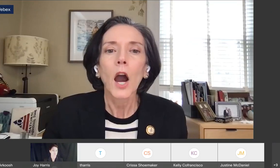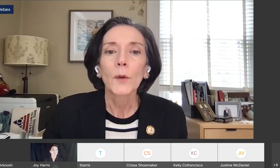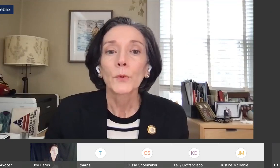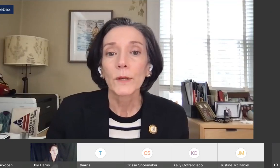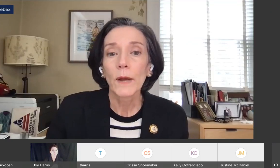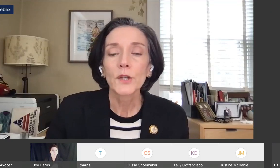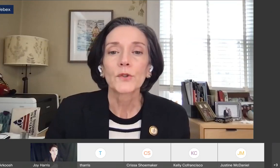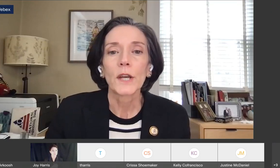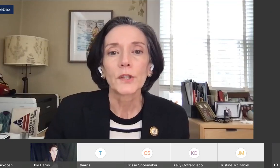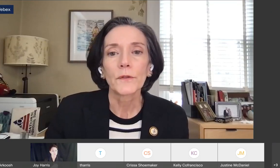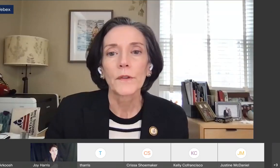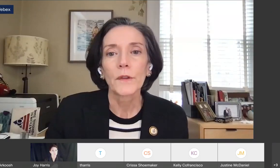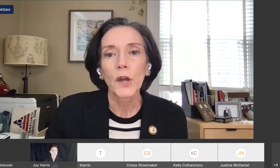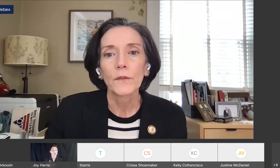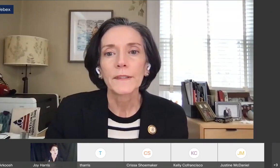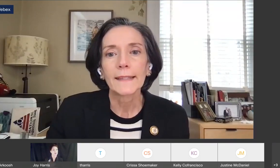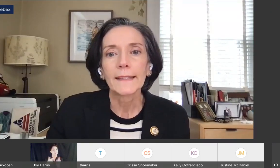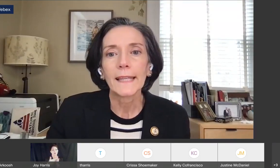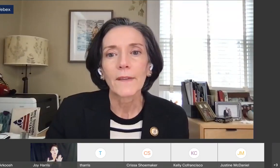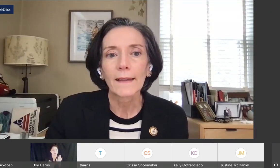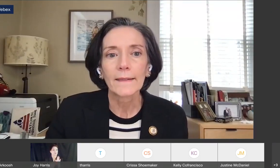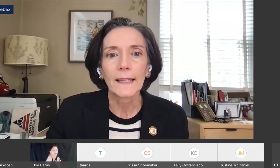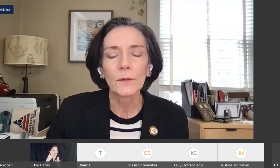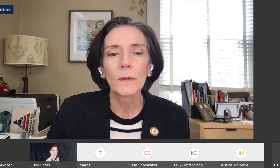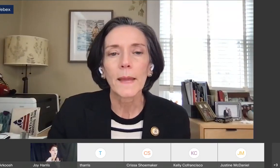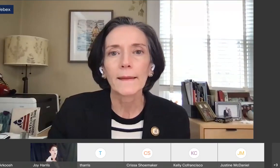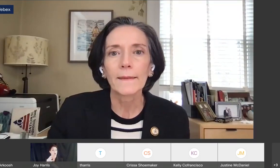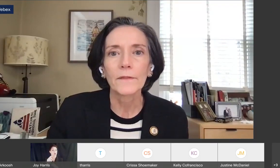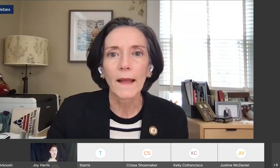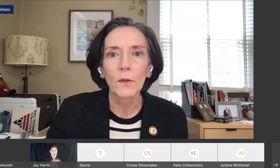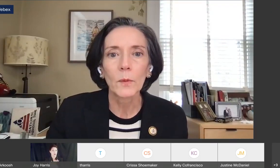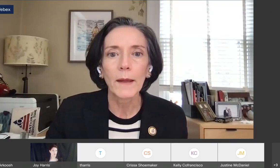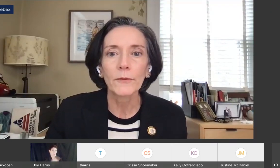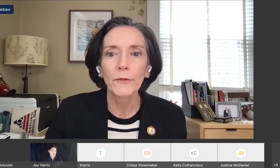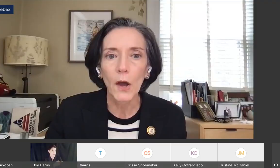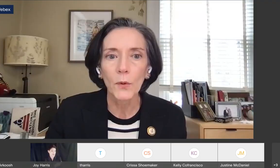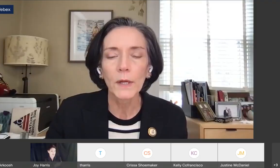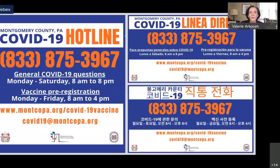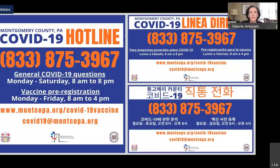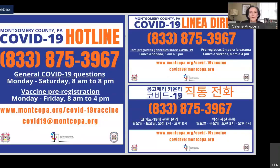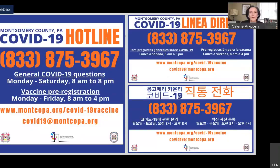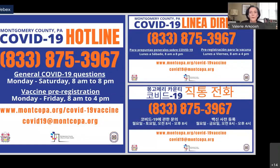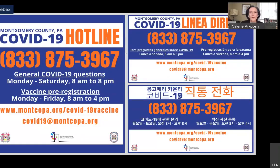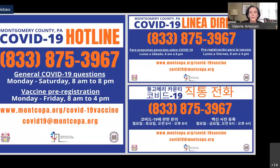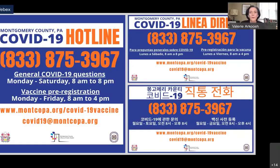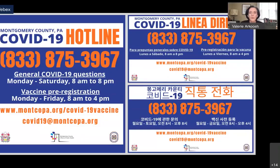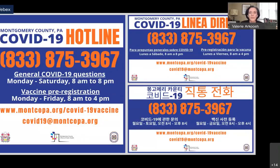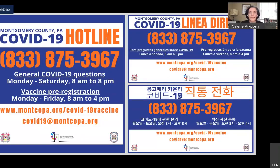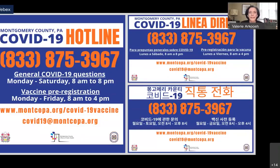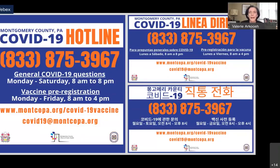Our pre-registration for the COVID-19 vaccine remains available by phone through our COVID-19